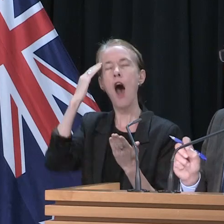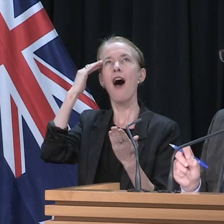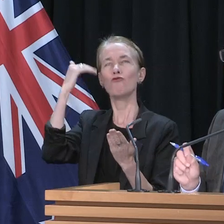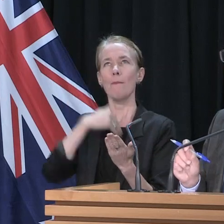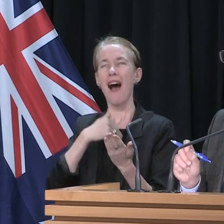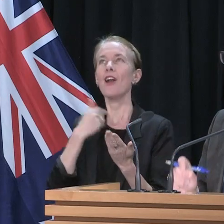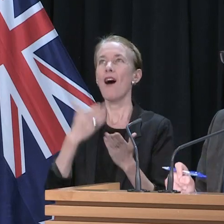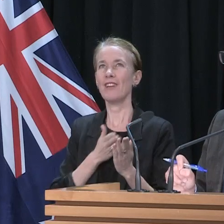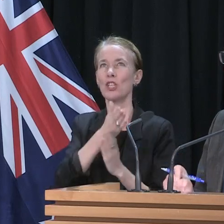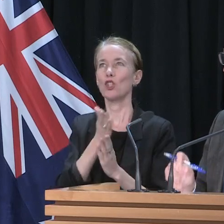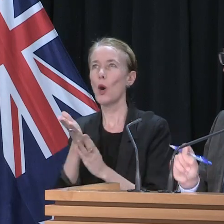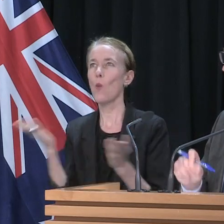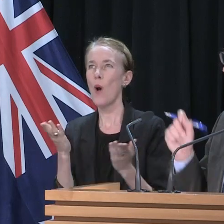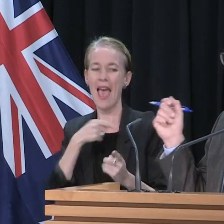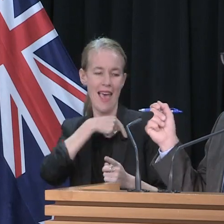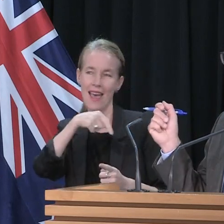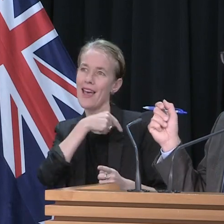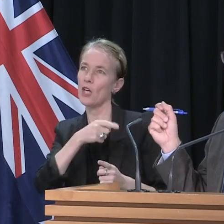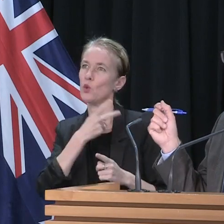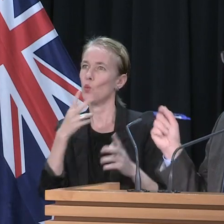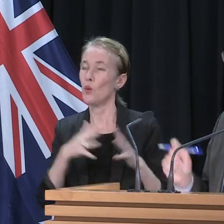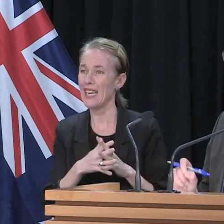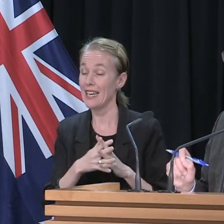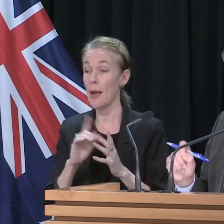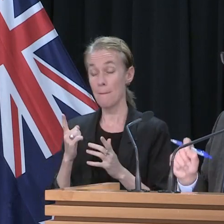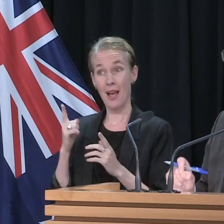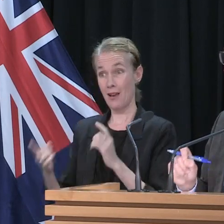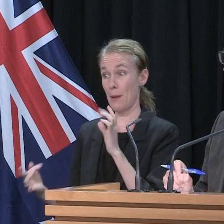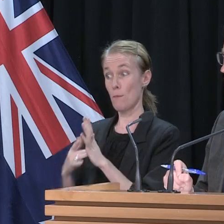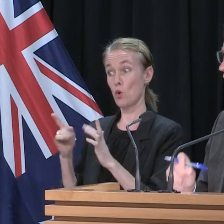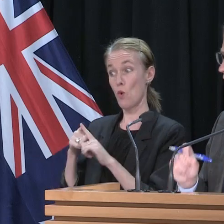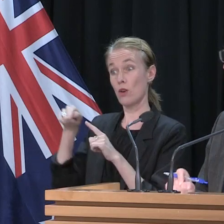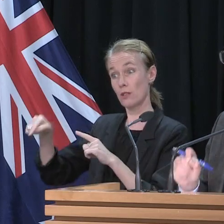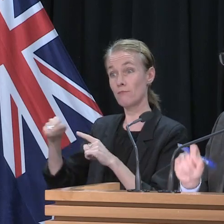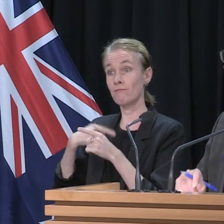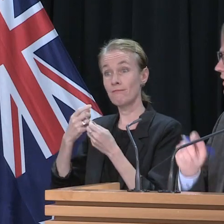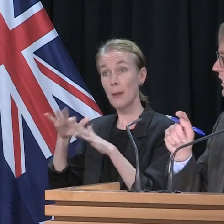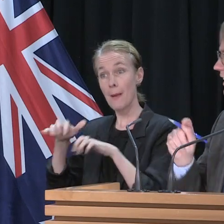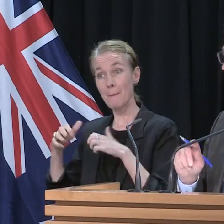for people about - to remind them of where they have been.